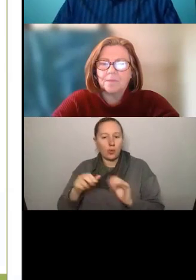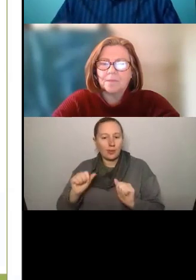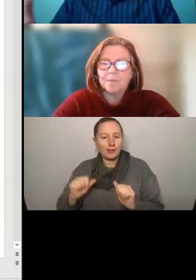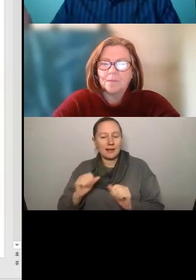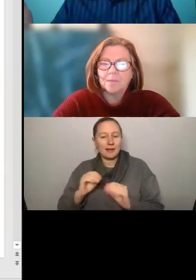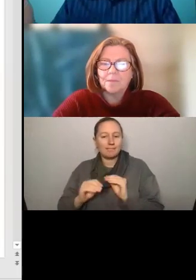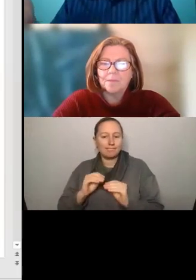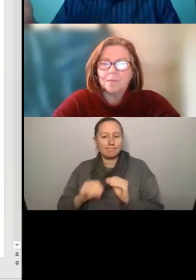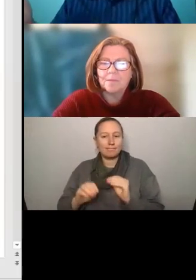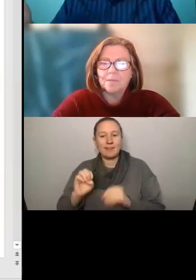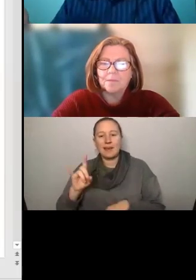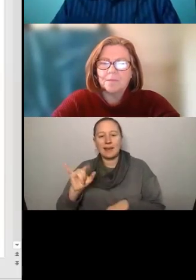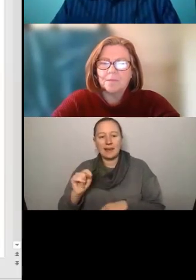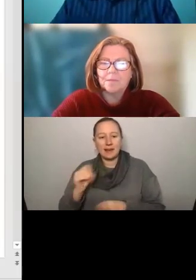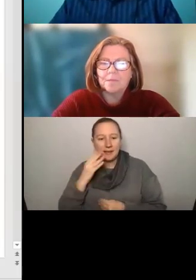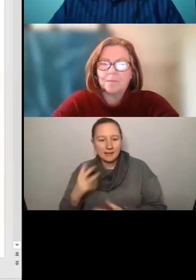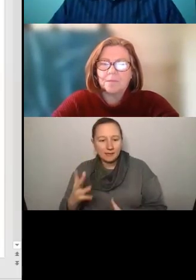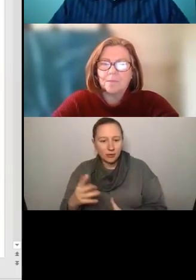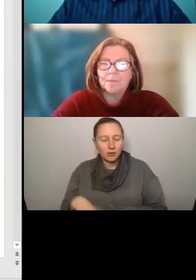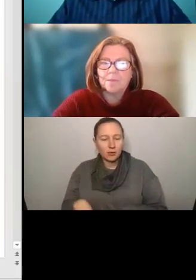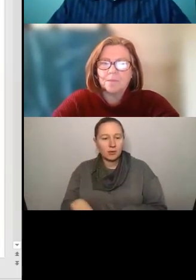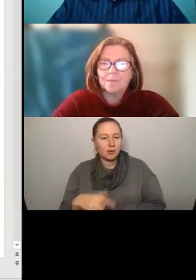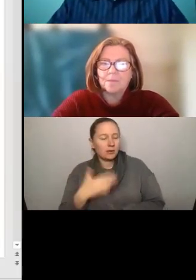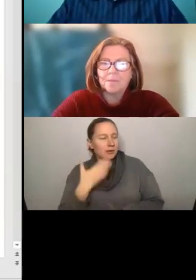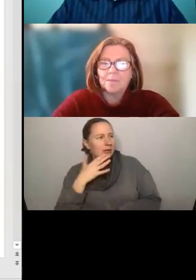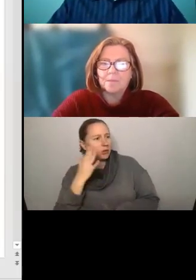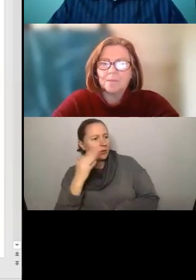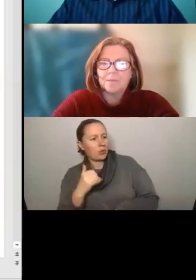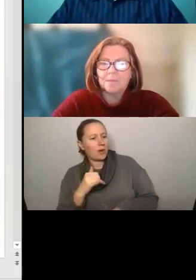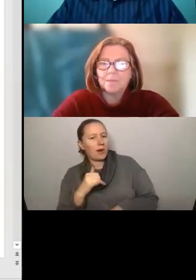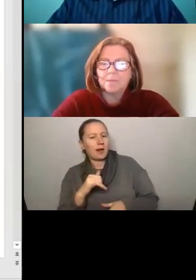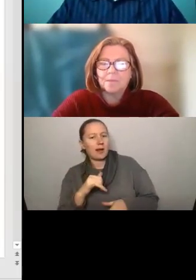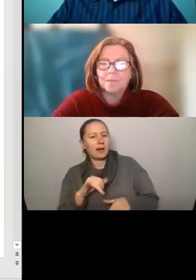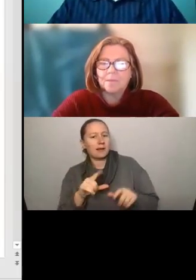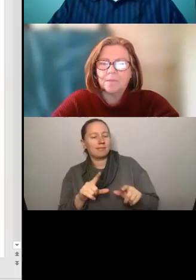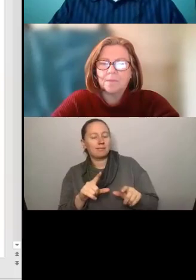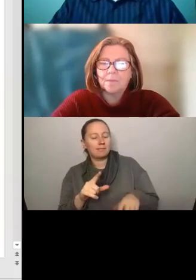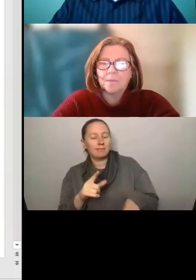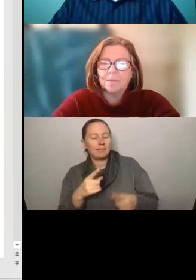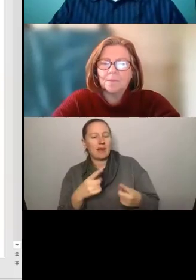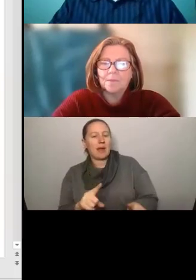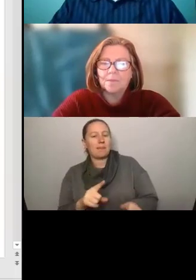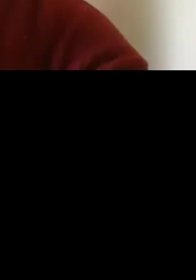And, okay, I have no idea why that just did that. I apologize, people. I'm crashing.